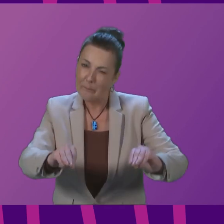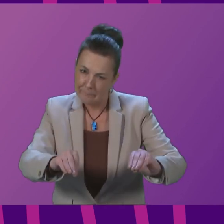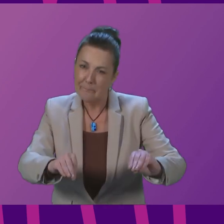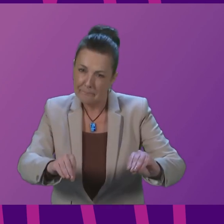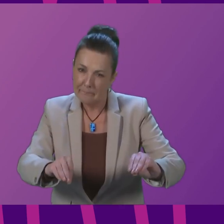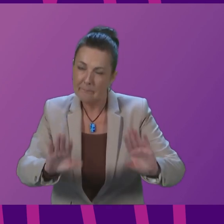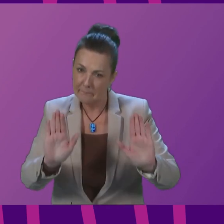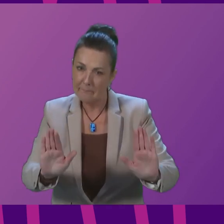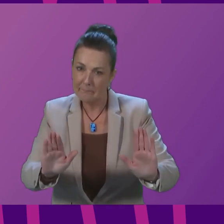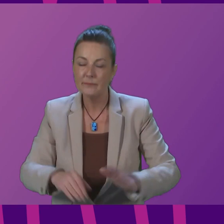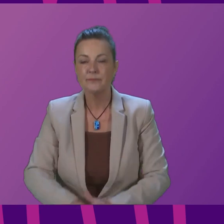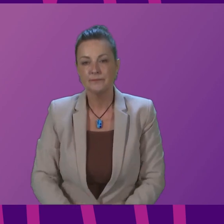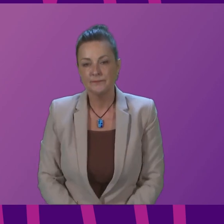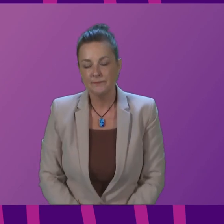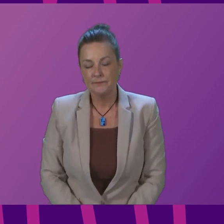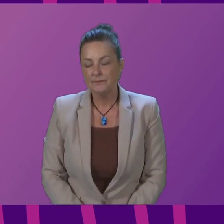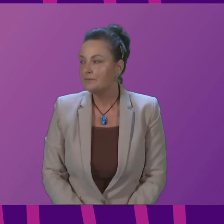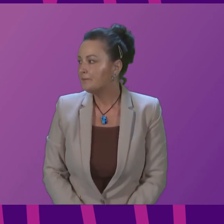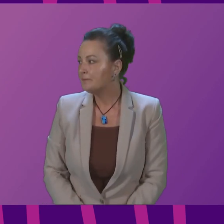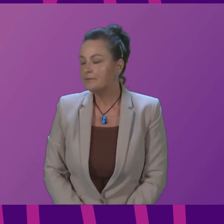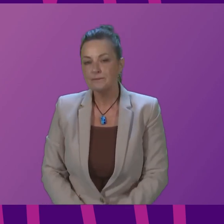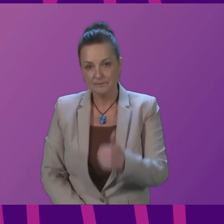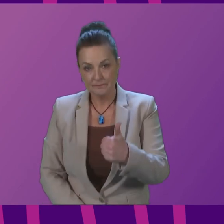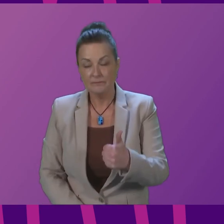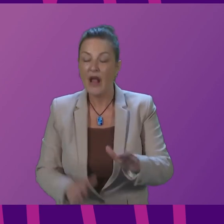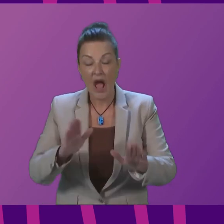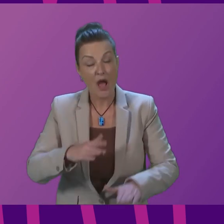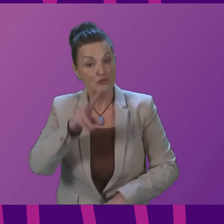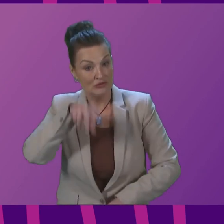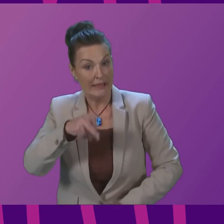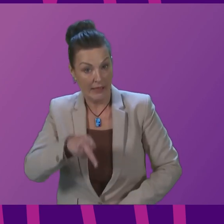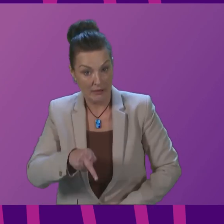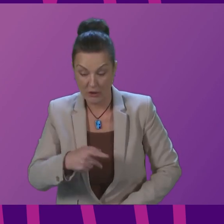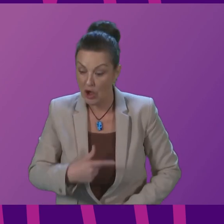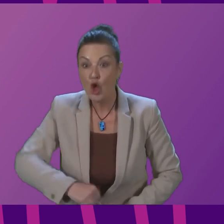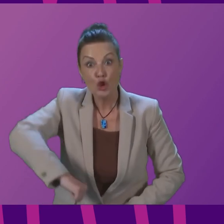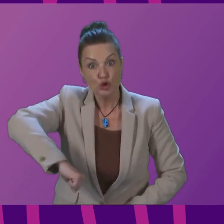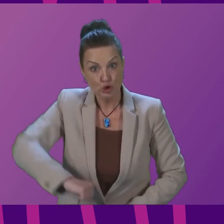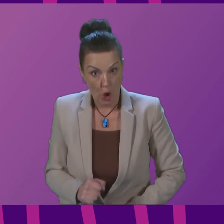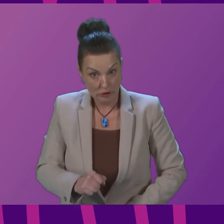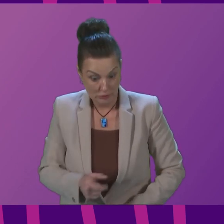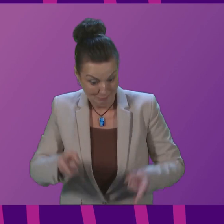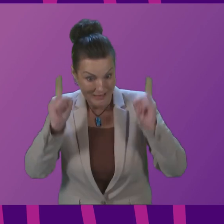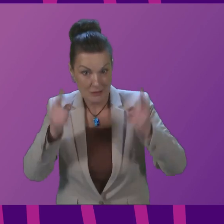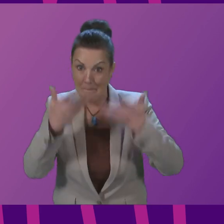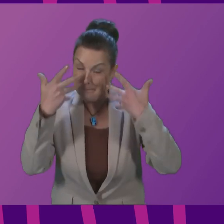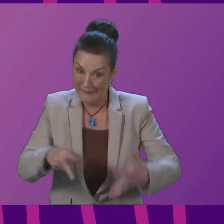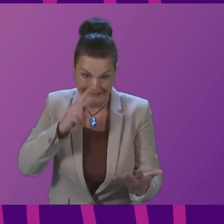Let me read it again, a bit more slowly: “The Scottish Ministers have also seen and understood” the CMAL risk paper